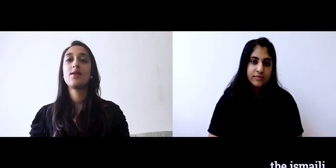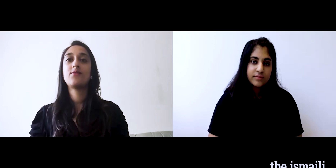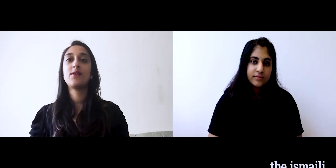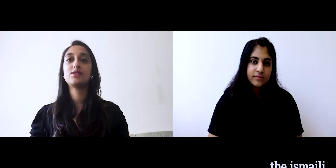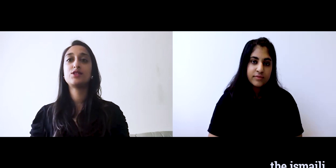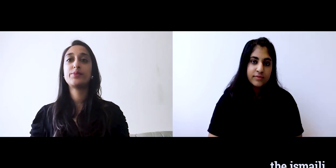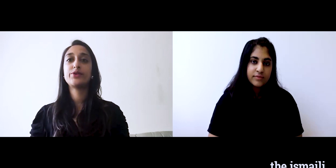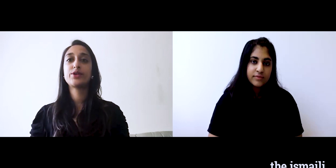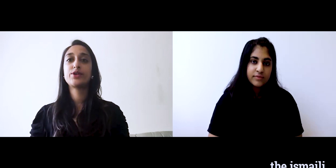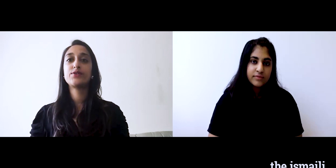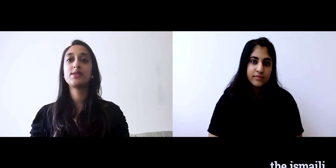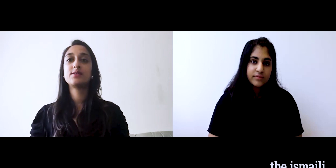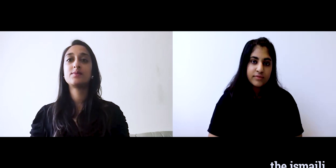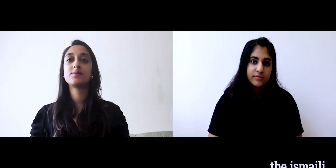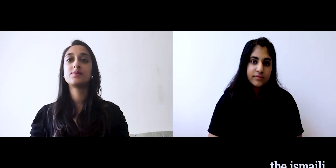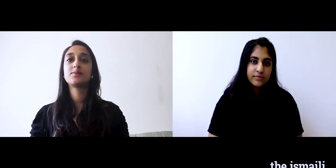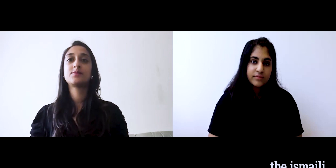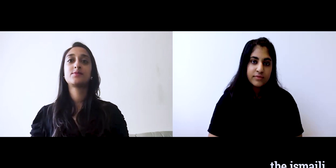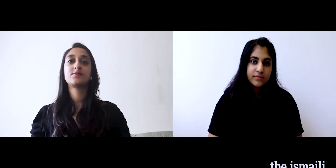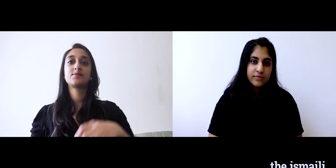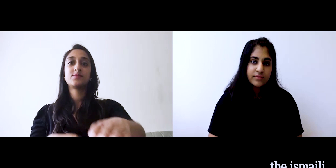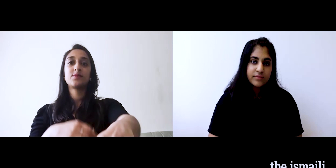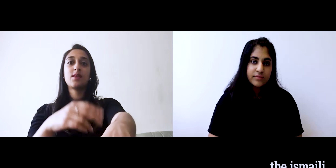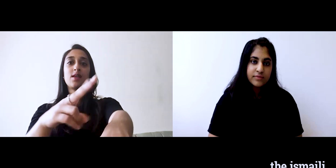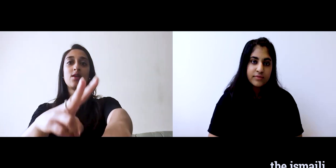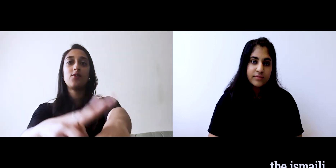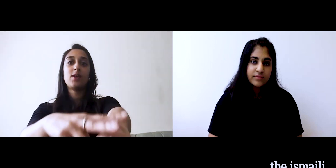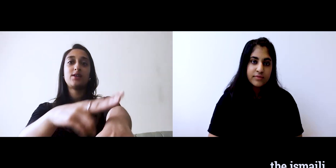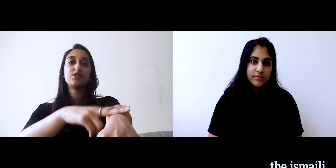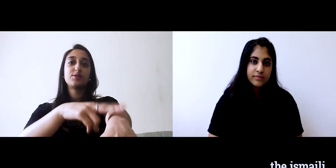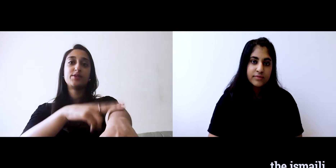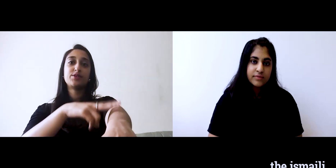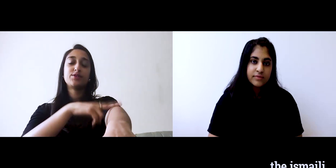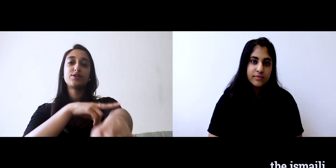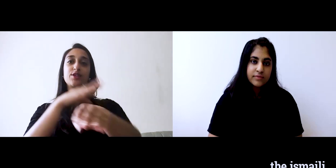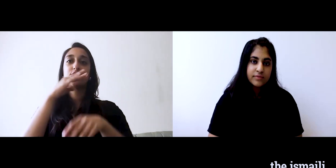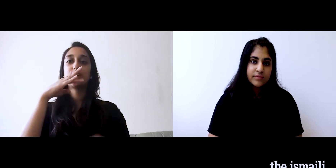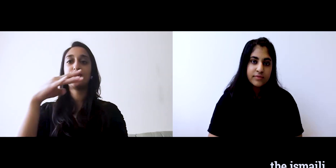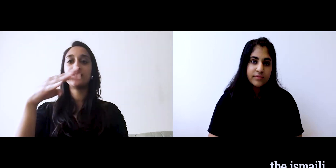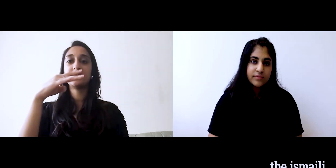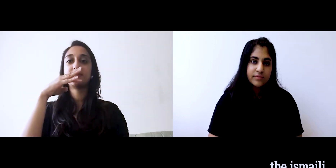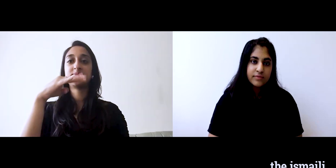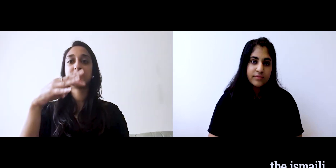Vegetable curry